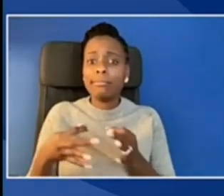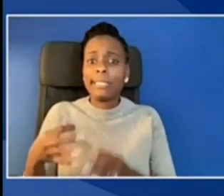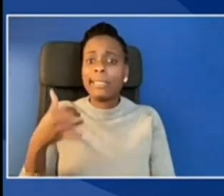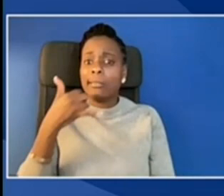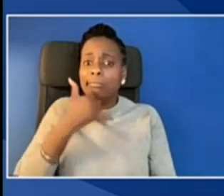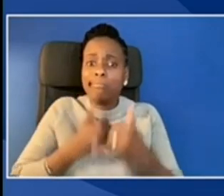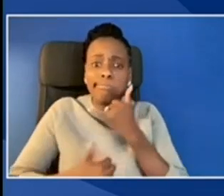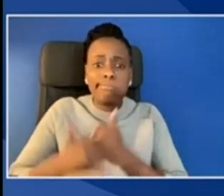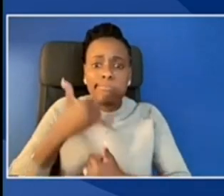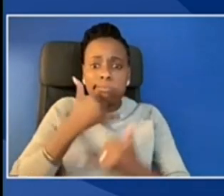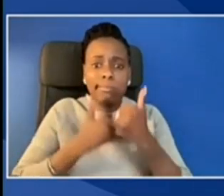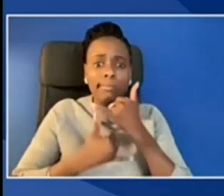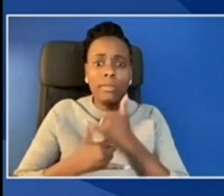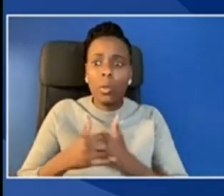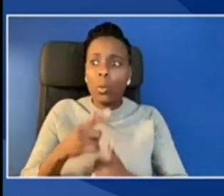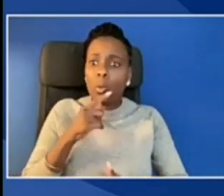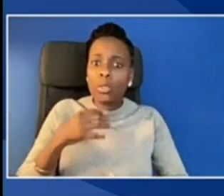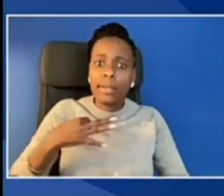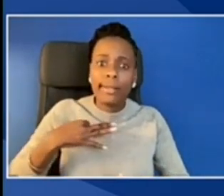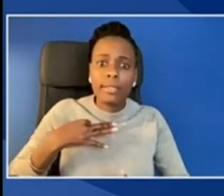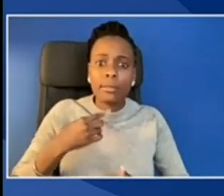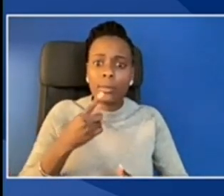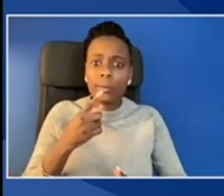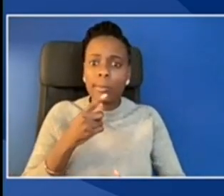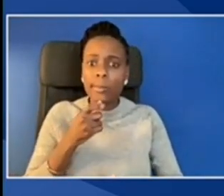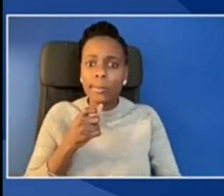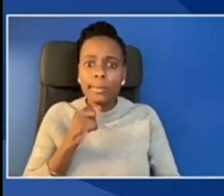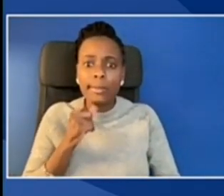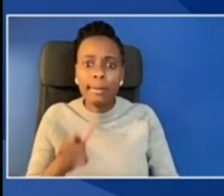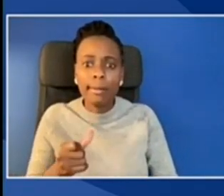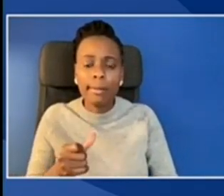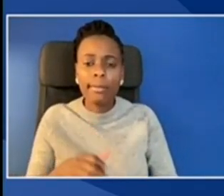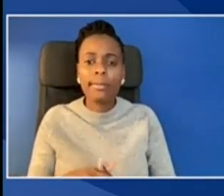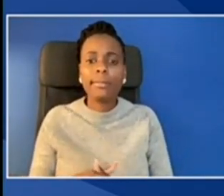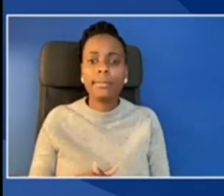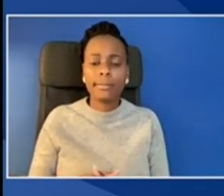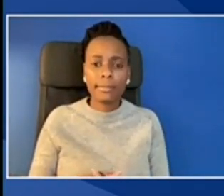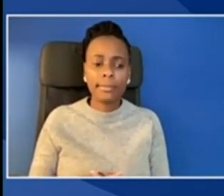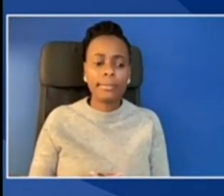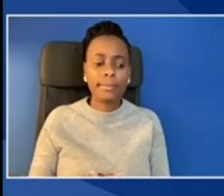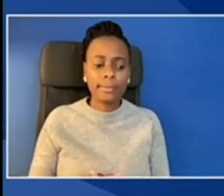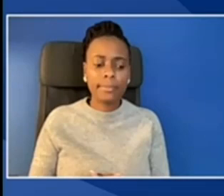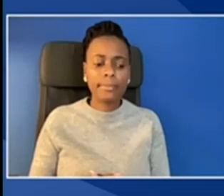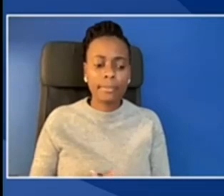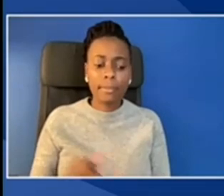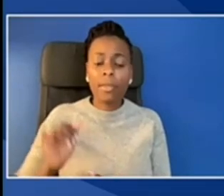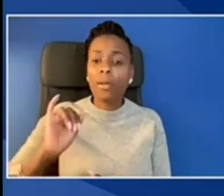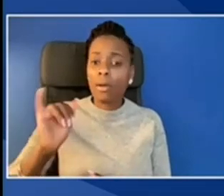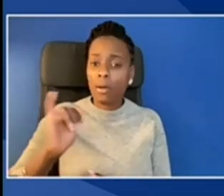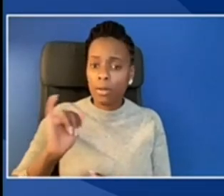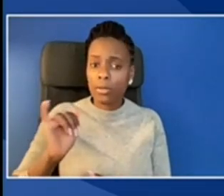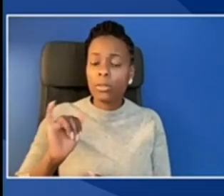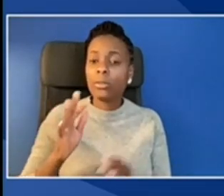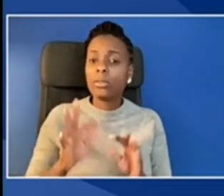regarding who's eligible and who's not. I think we also need to think about how to